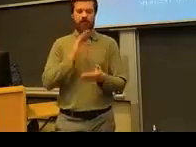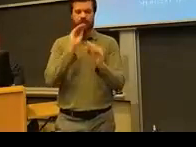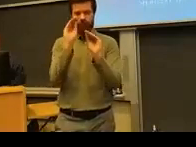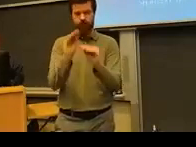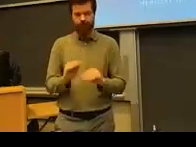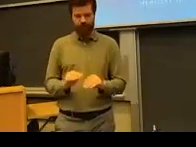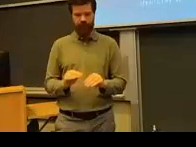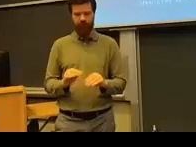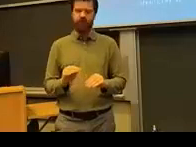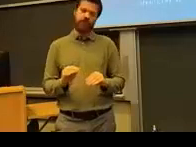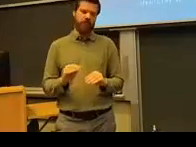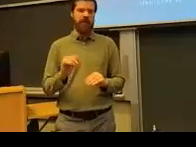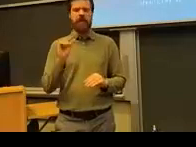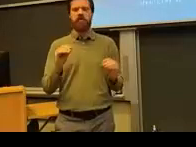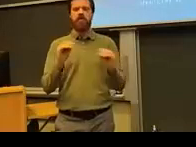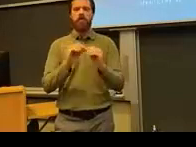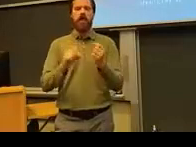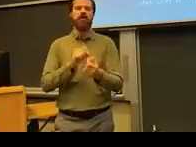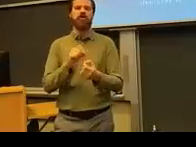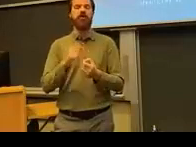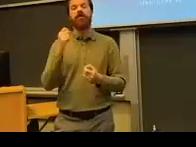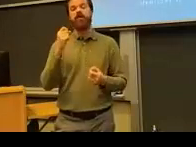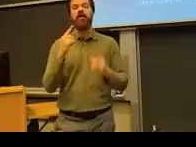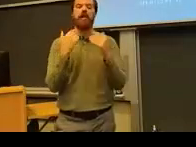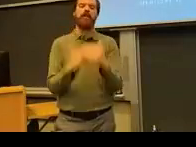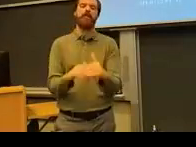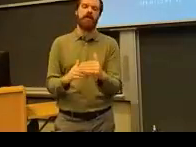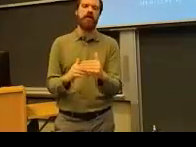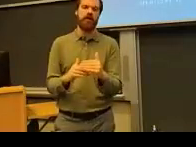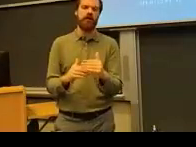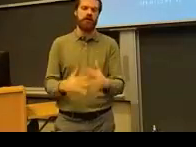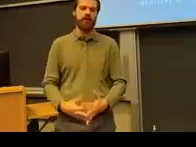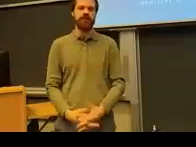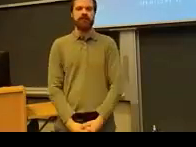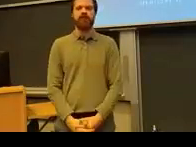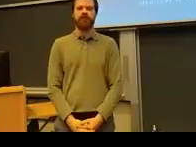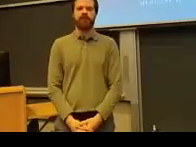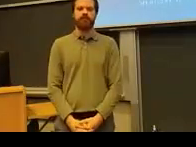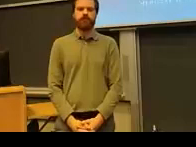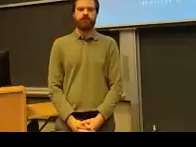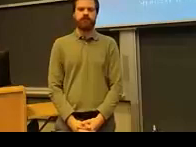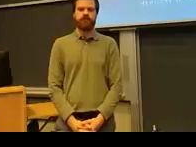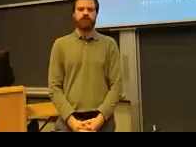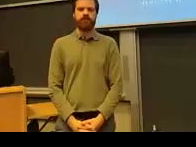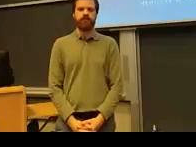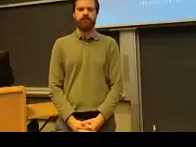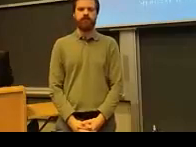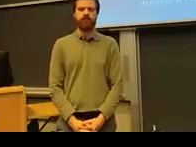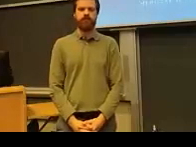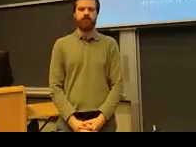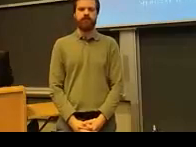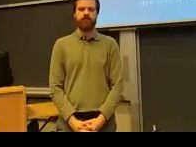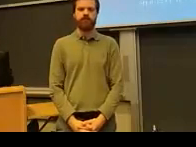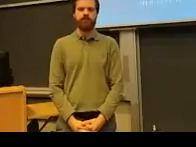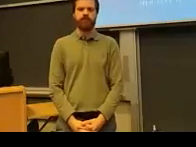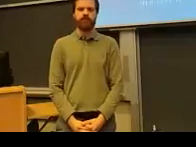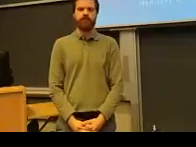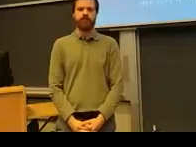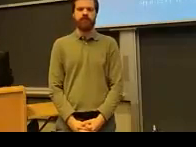are somewhat more accurate although although limited necessarily and and we have um a still